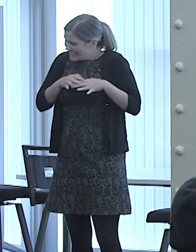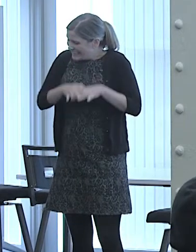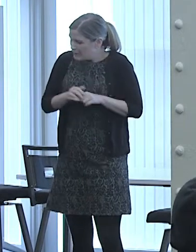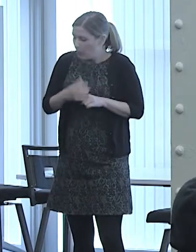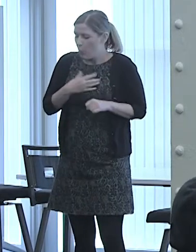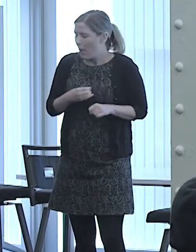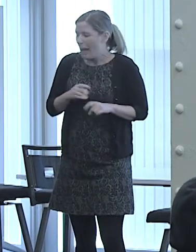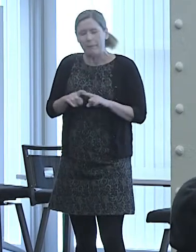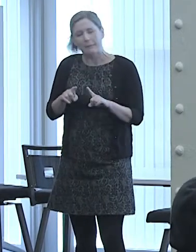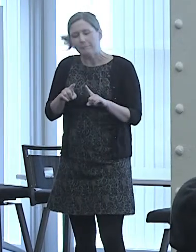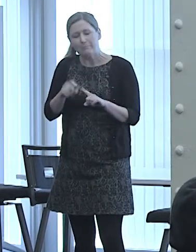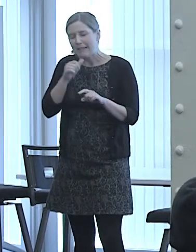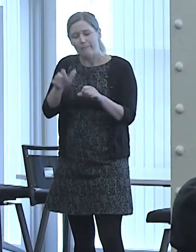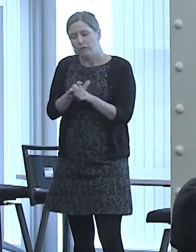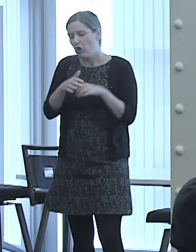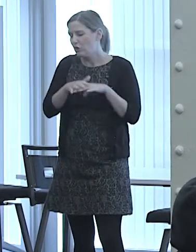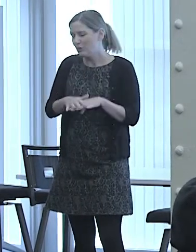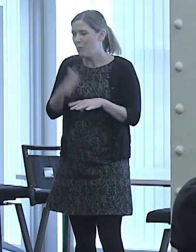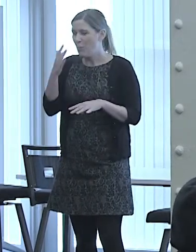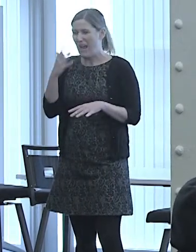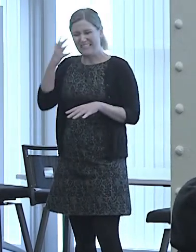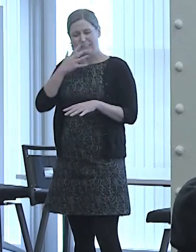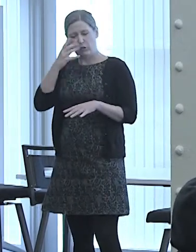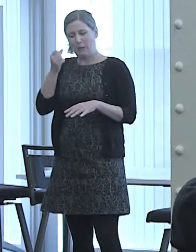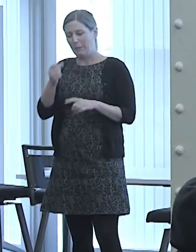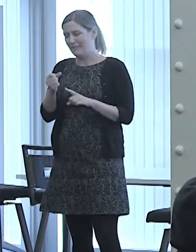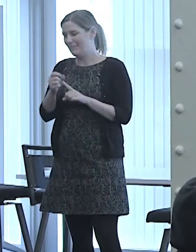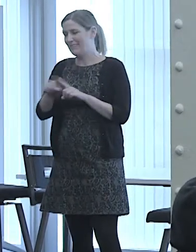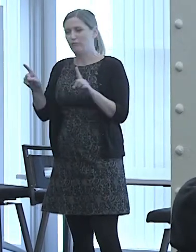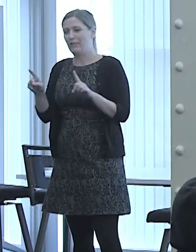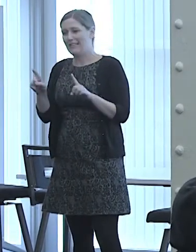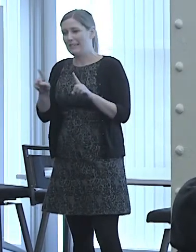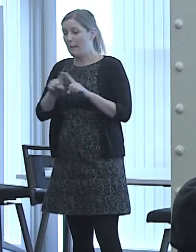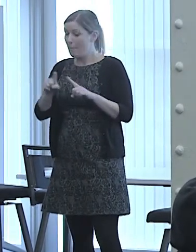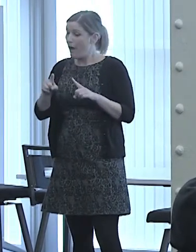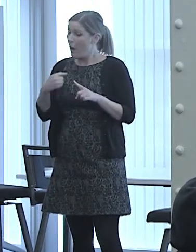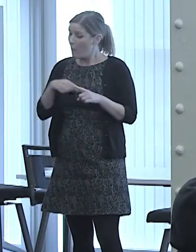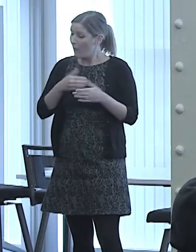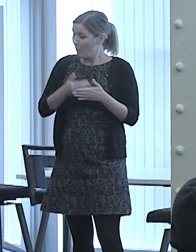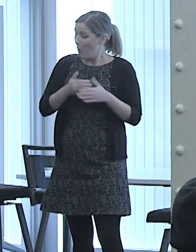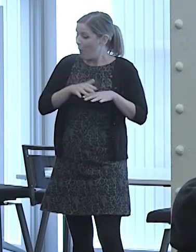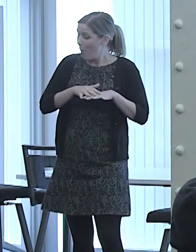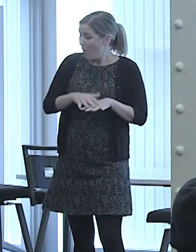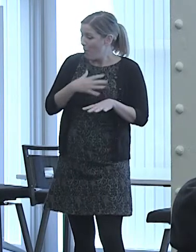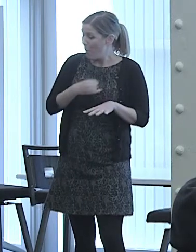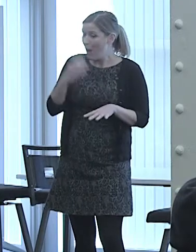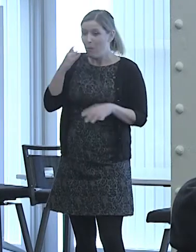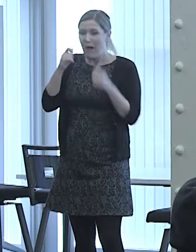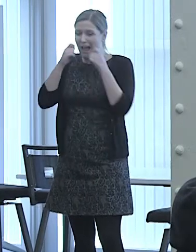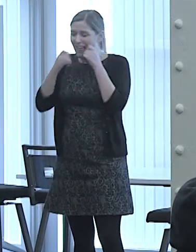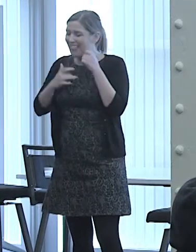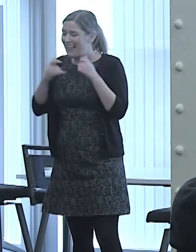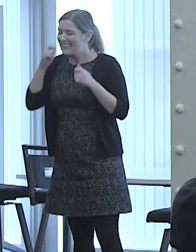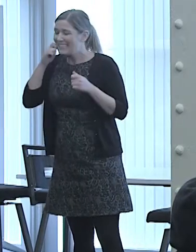a little too odd to be exactly considered white, but we're close enough 'cause we're light enough. And that if we buy into that, we can be afforded